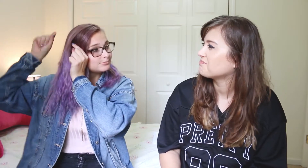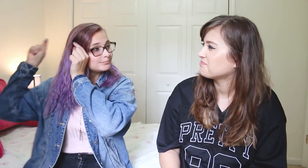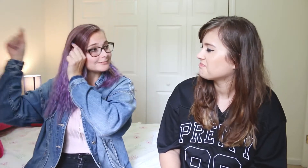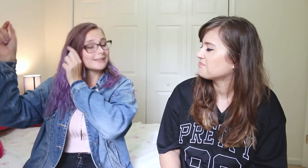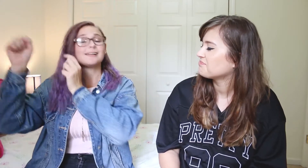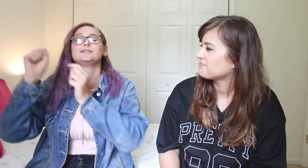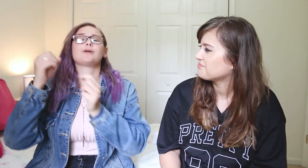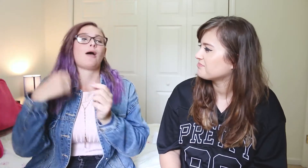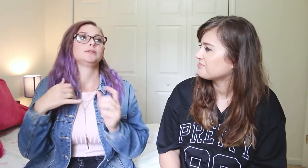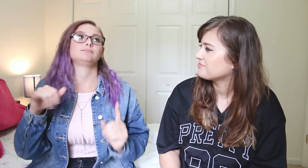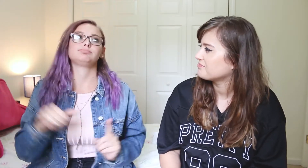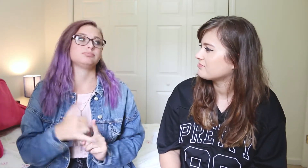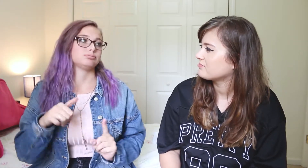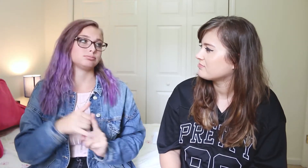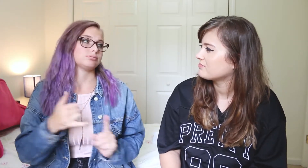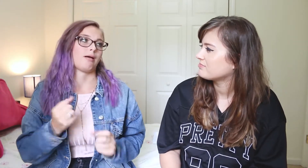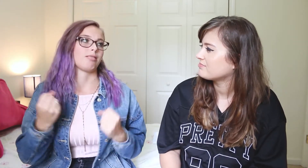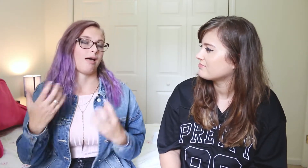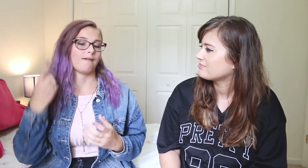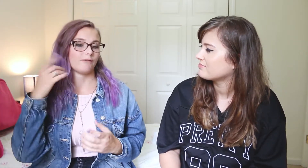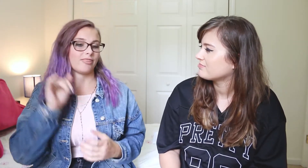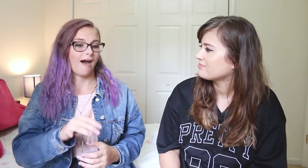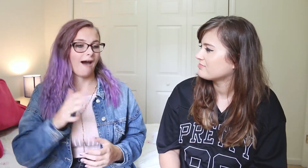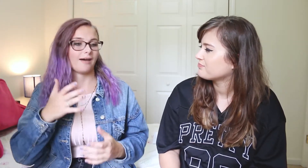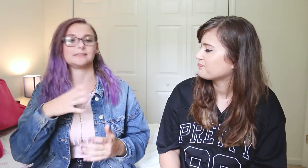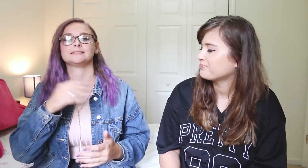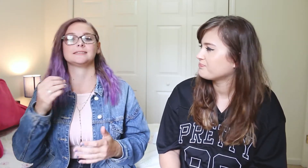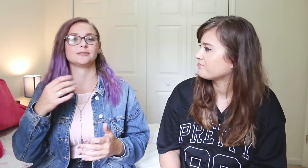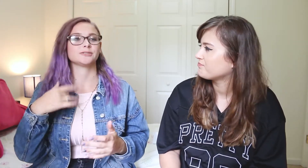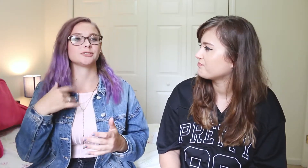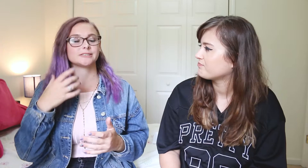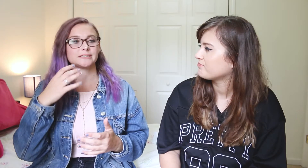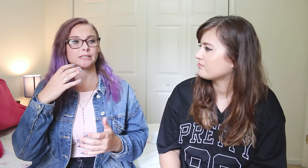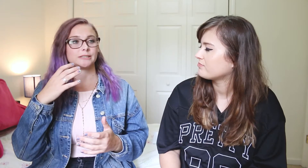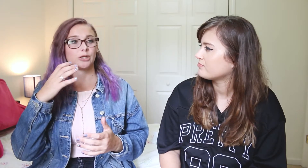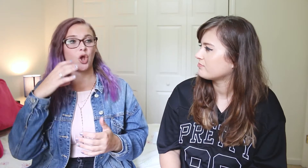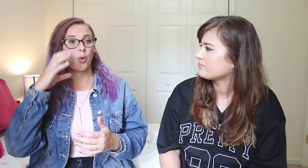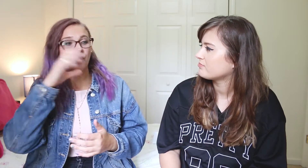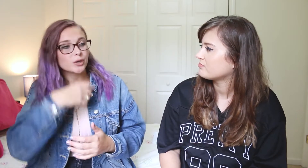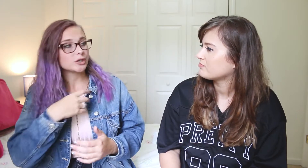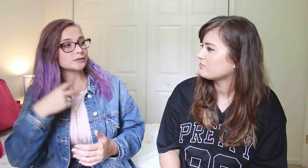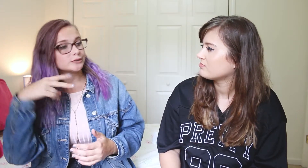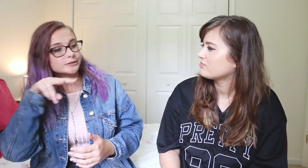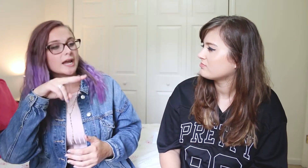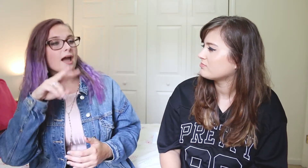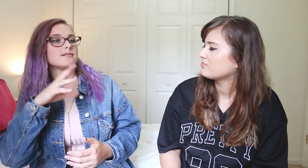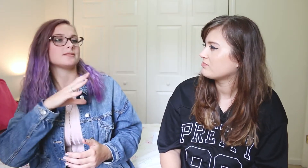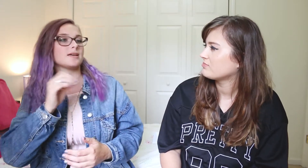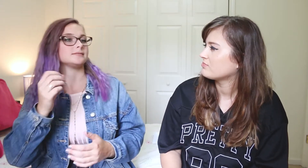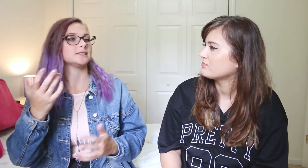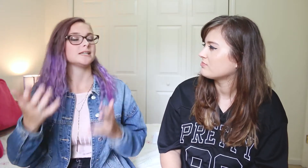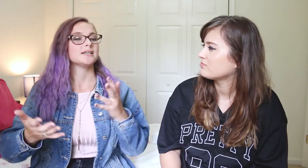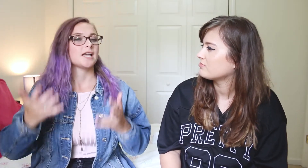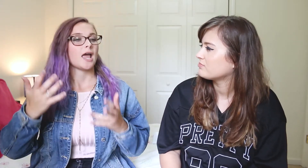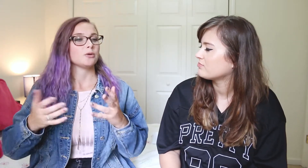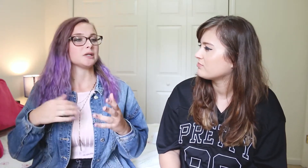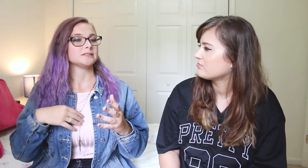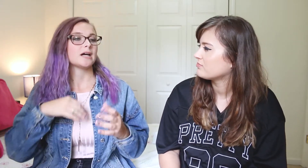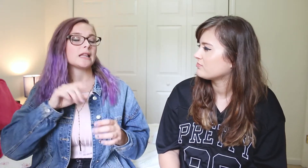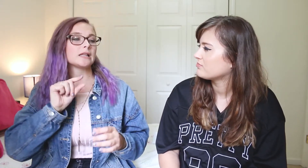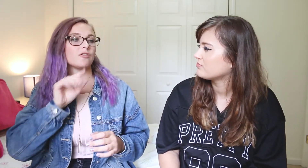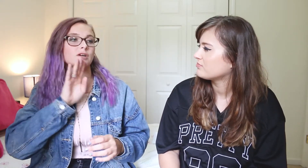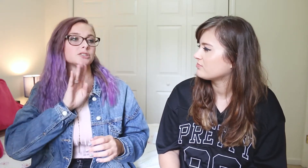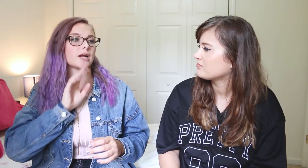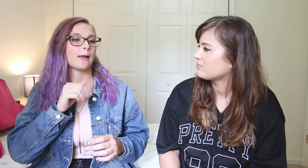So I was bullied a lot for that. It was strange to look at and it was a little frustrating,